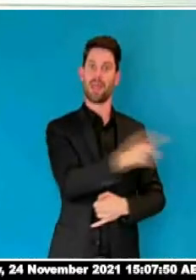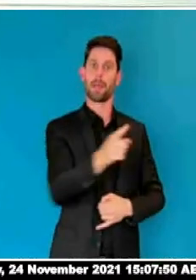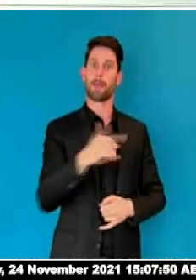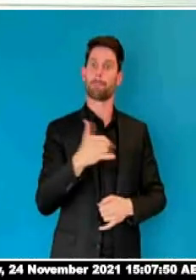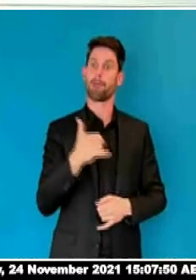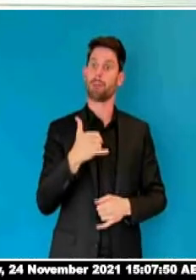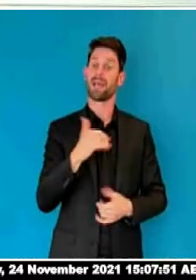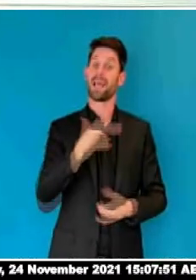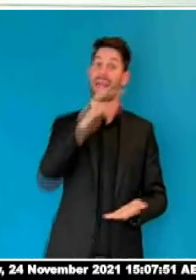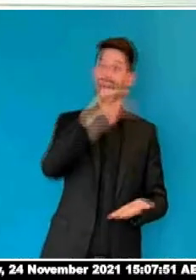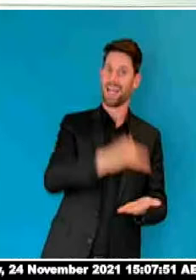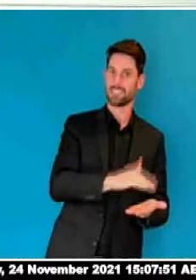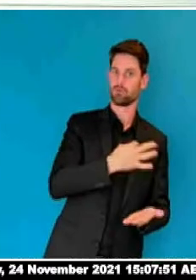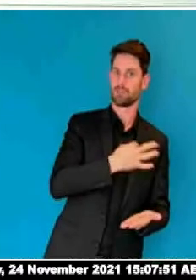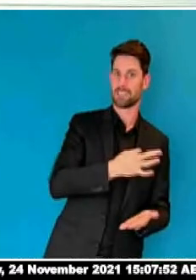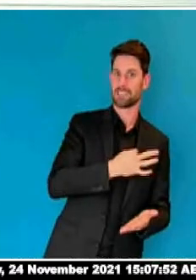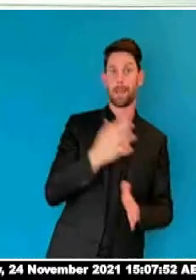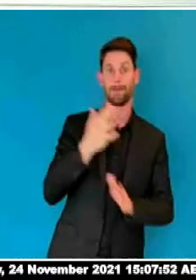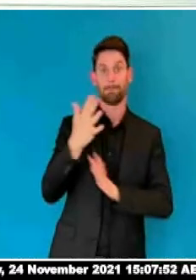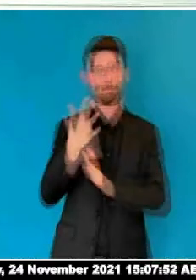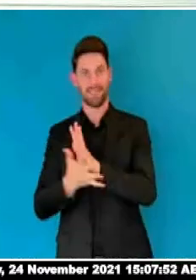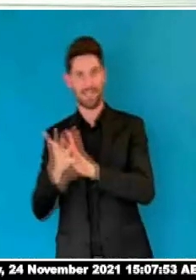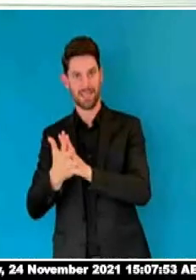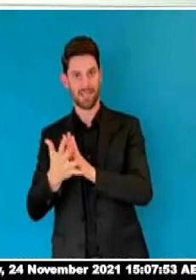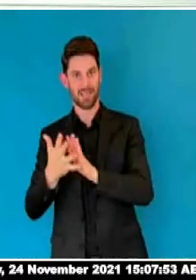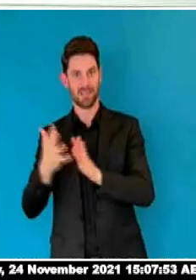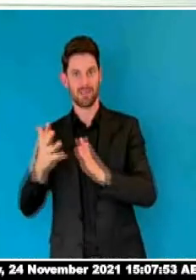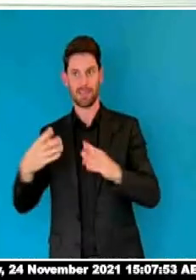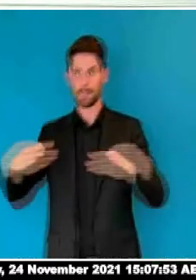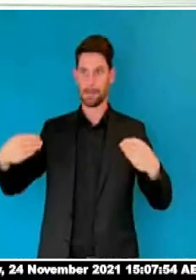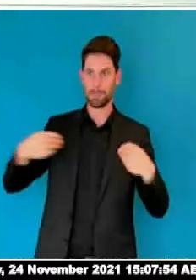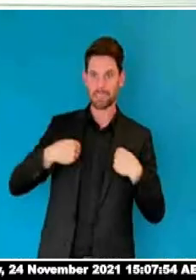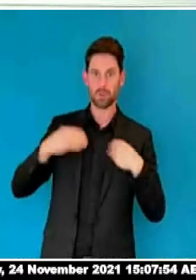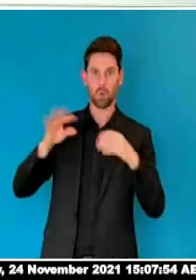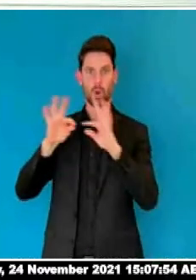workplace, and so employers should not be wary of engaging people with a mental health